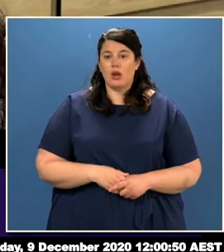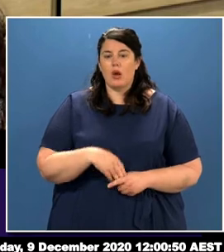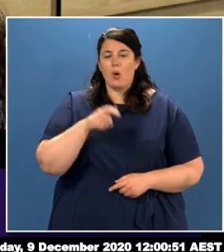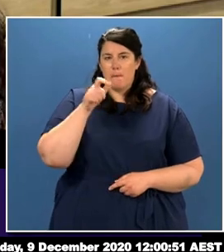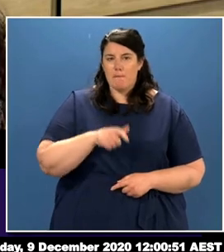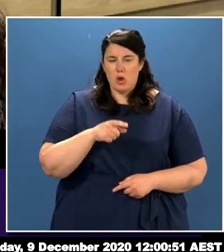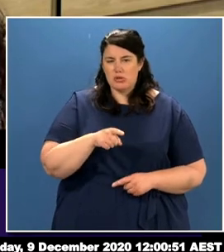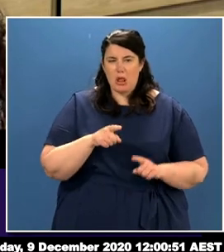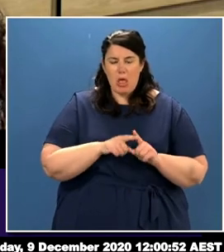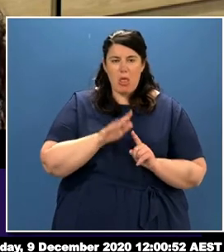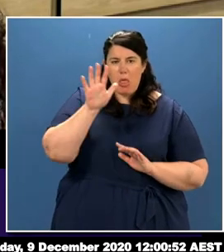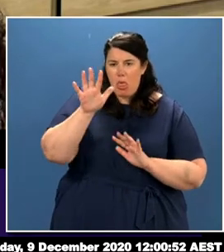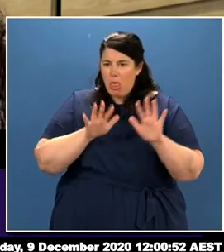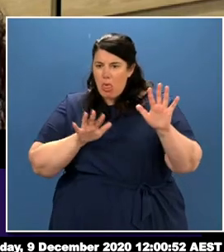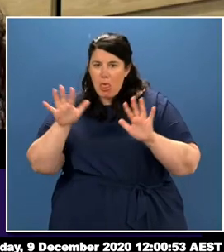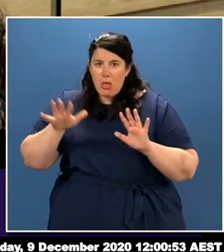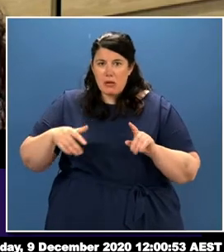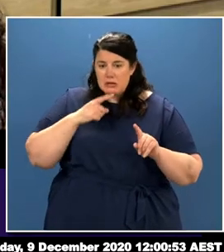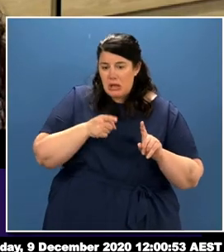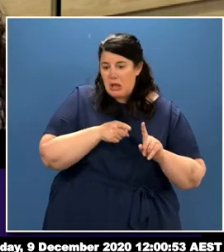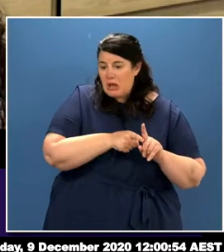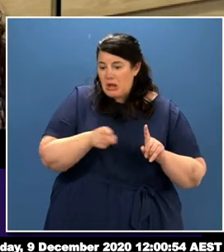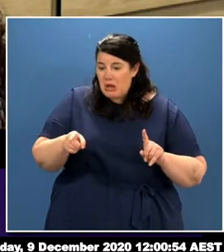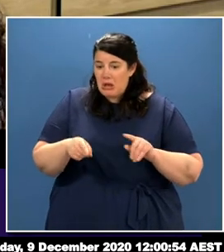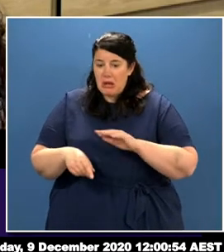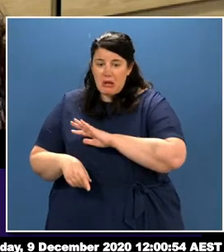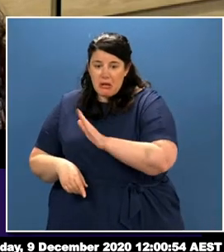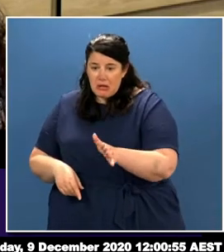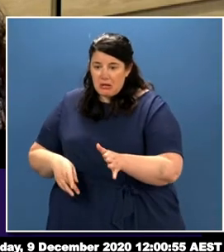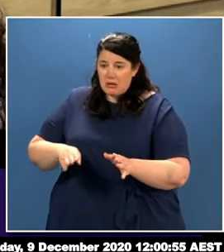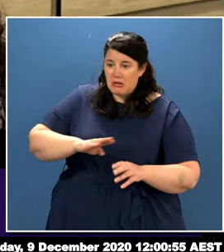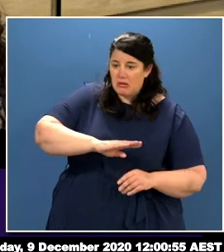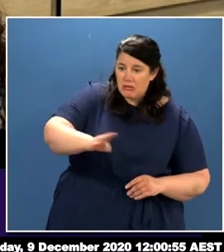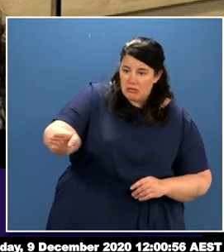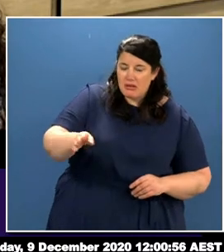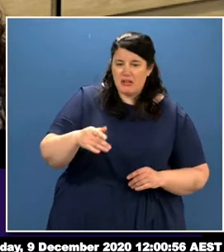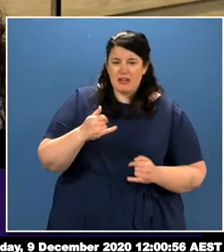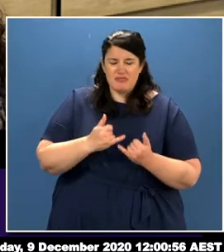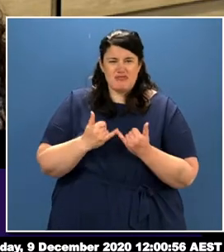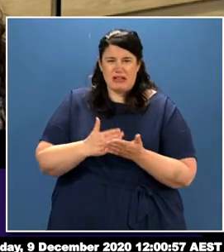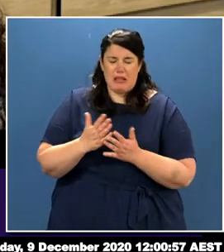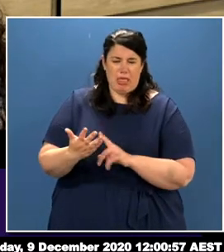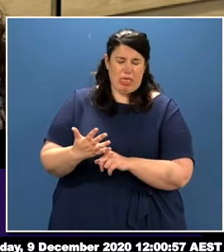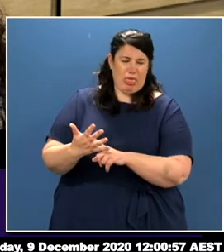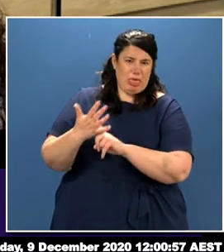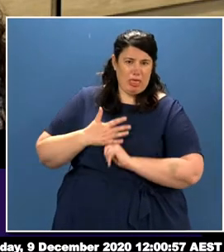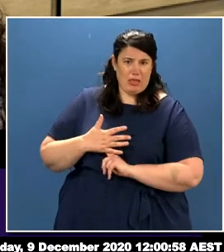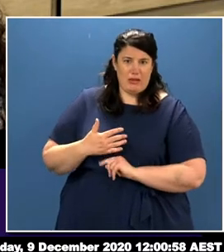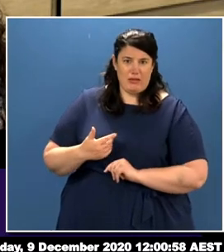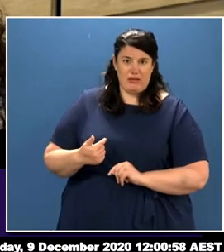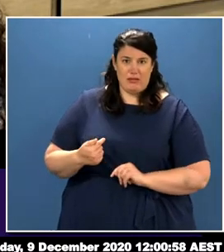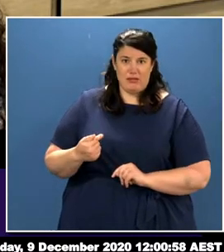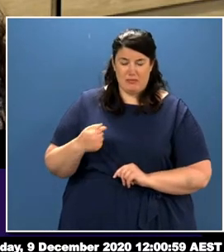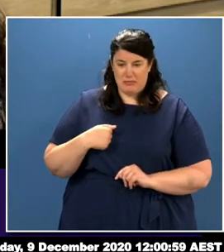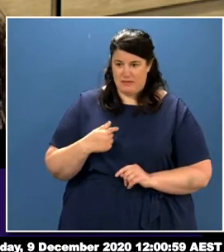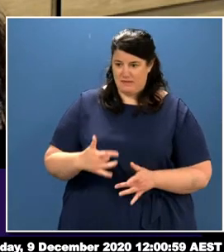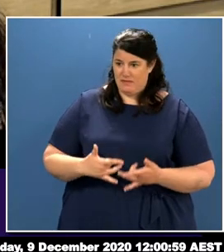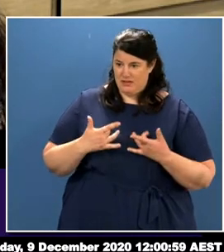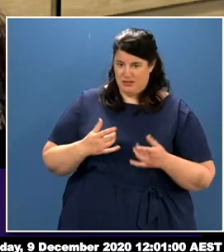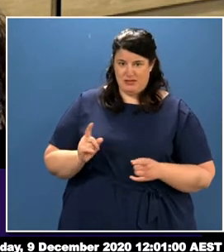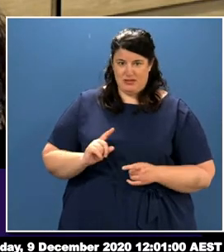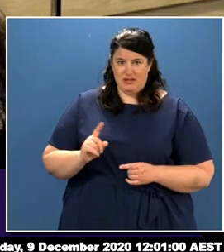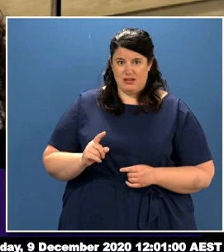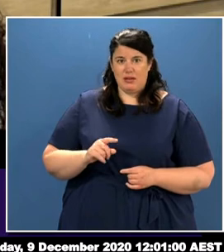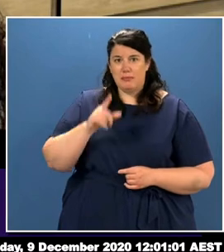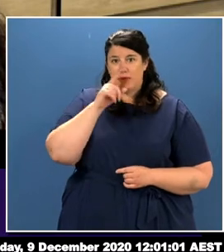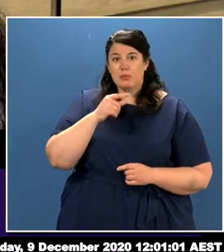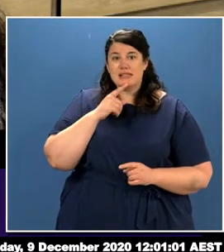They are very extreme examples of getting referred to the third person,